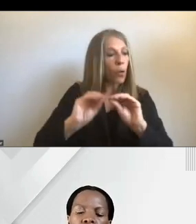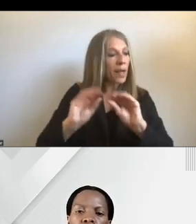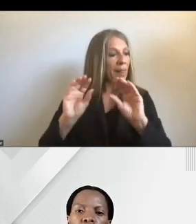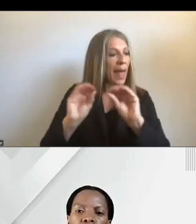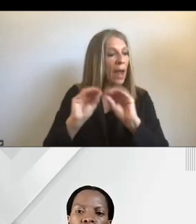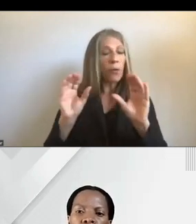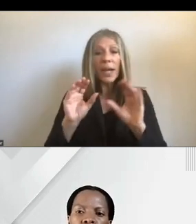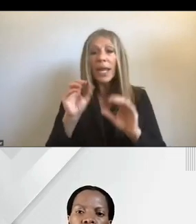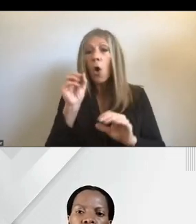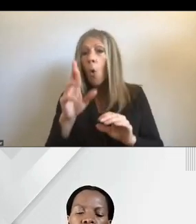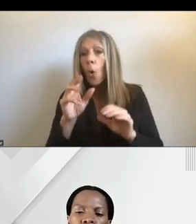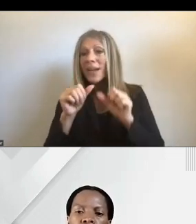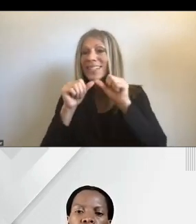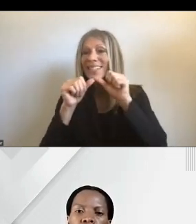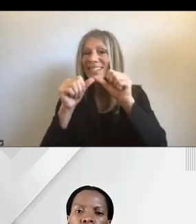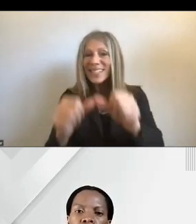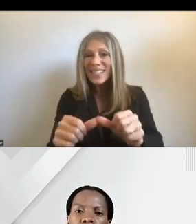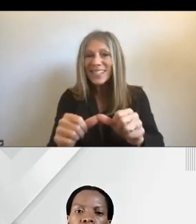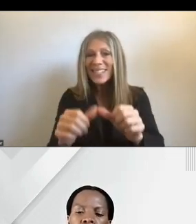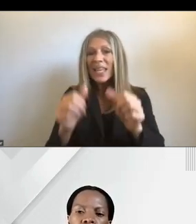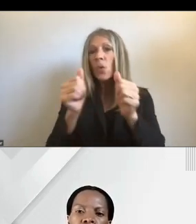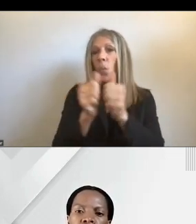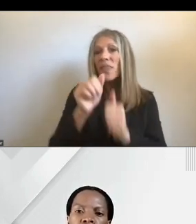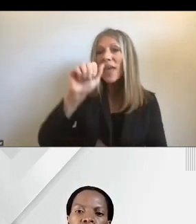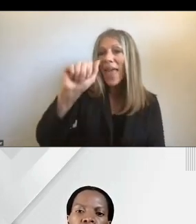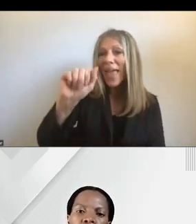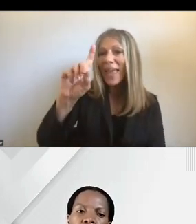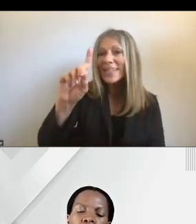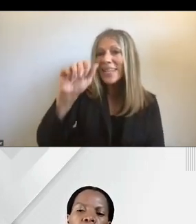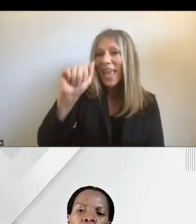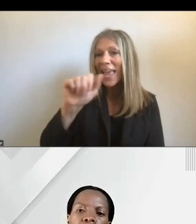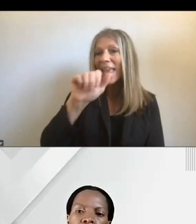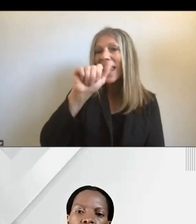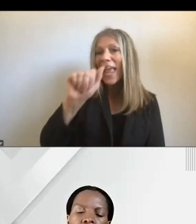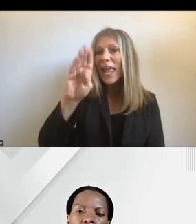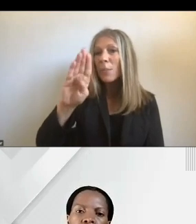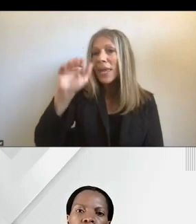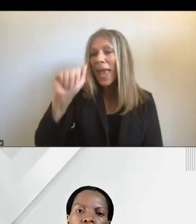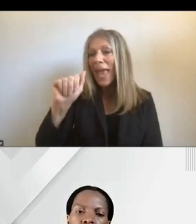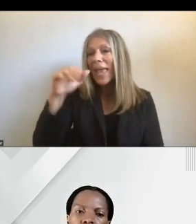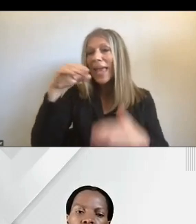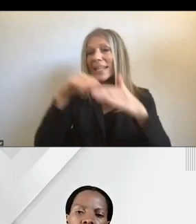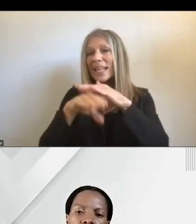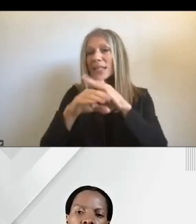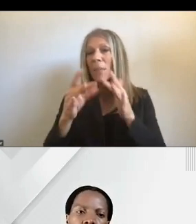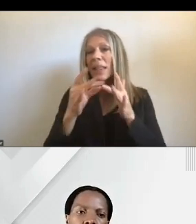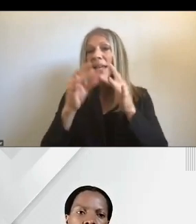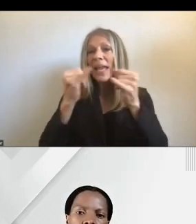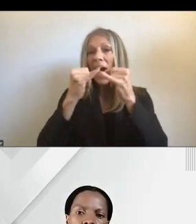or consistency with the ADA and ABA Accessibility Guidelines as applicable.